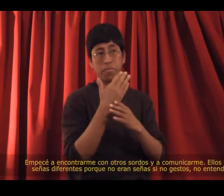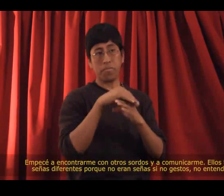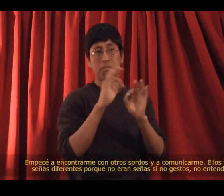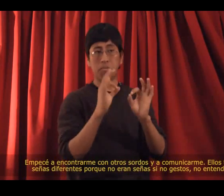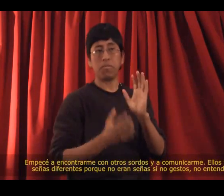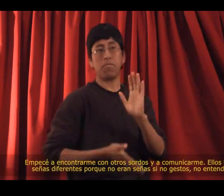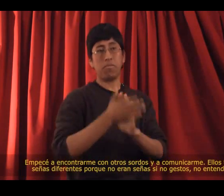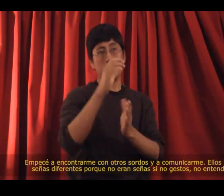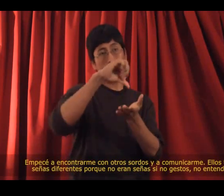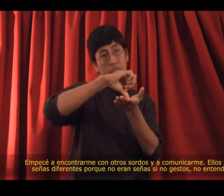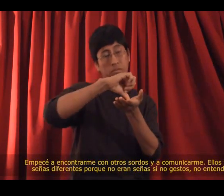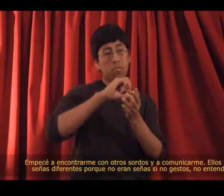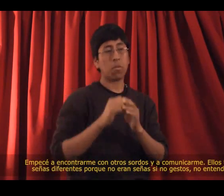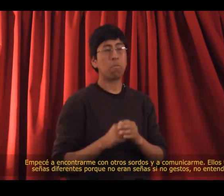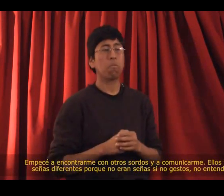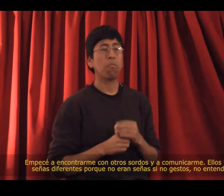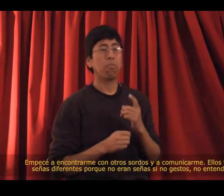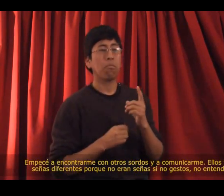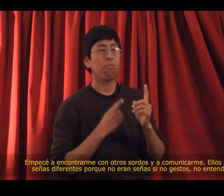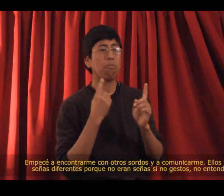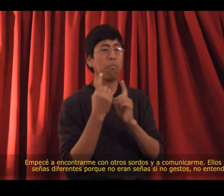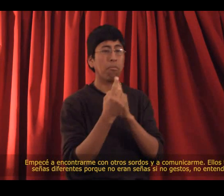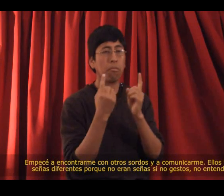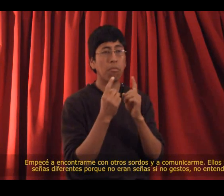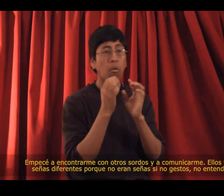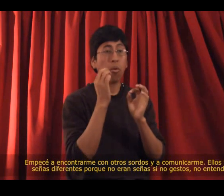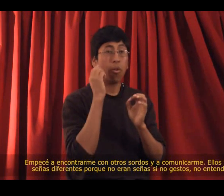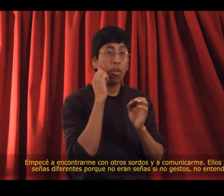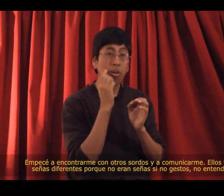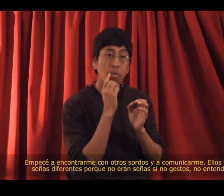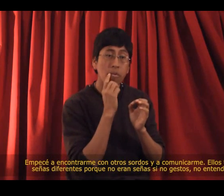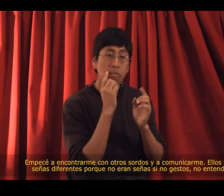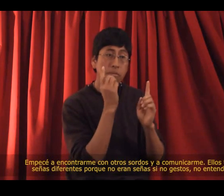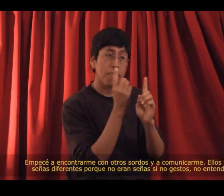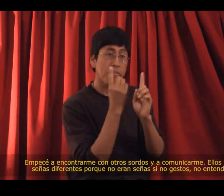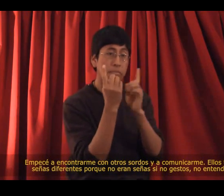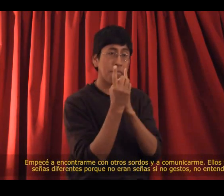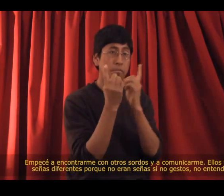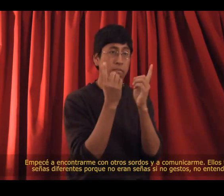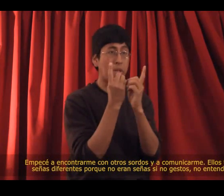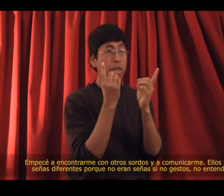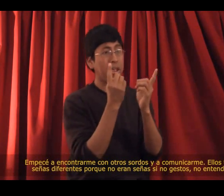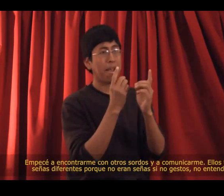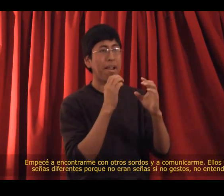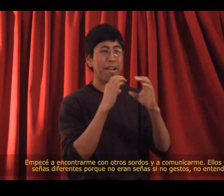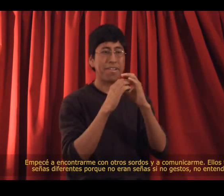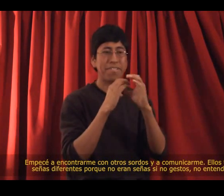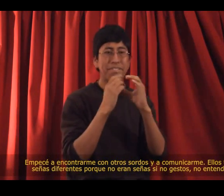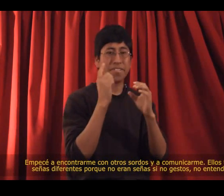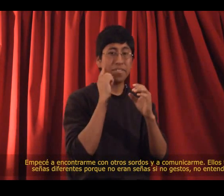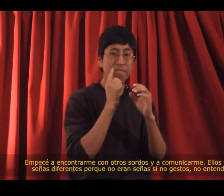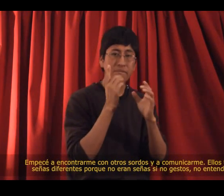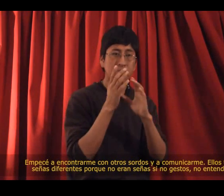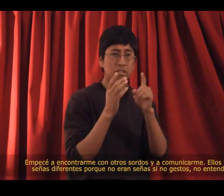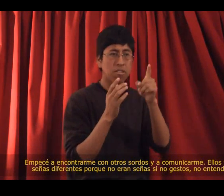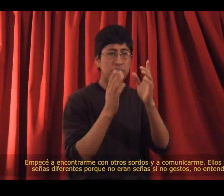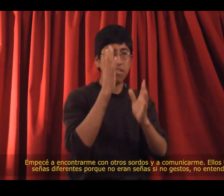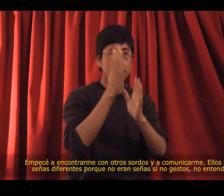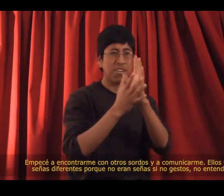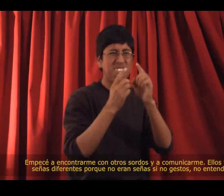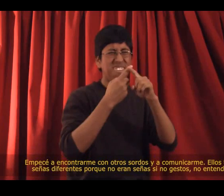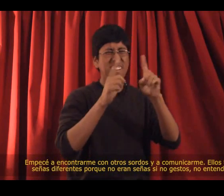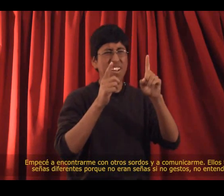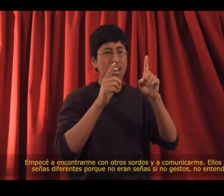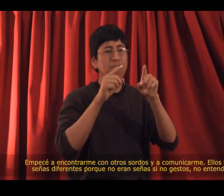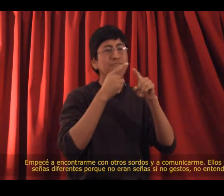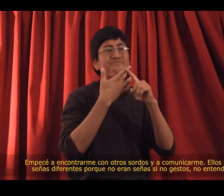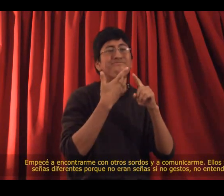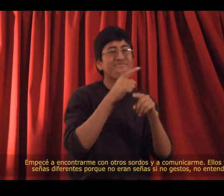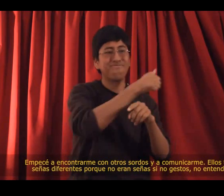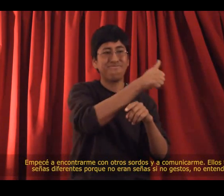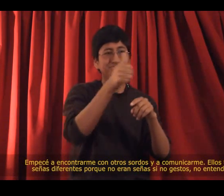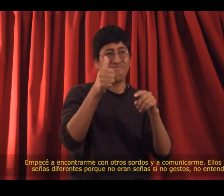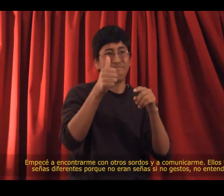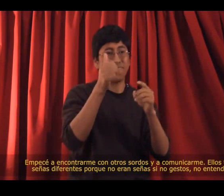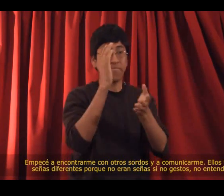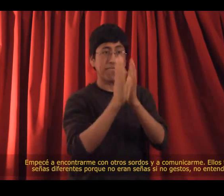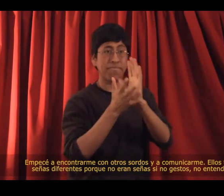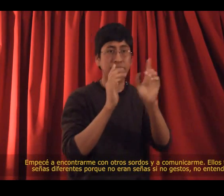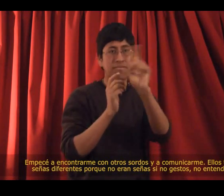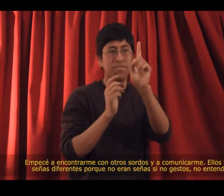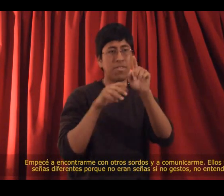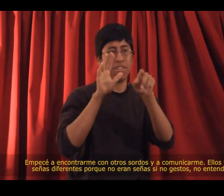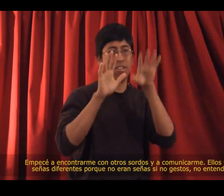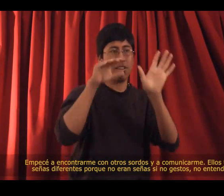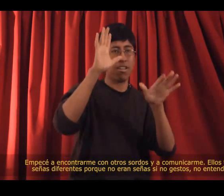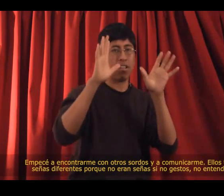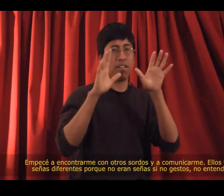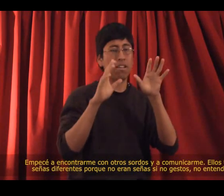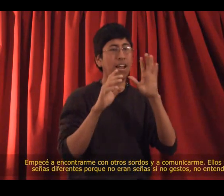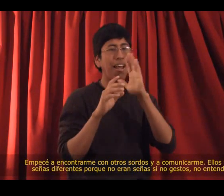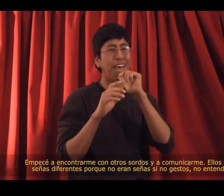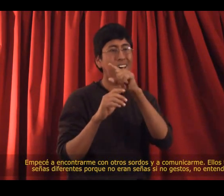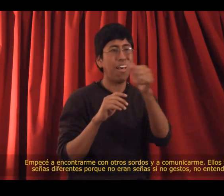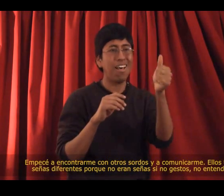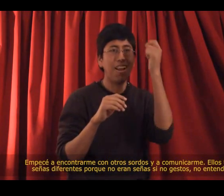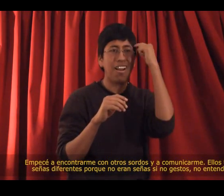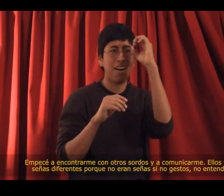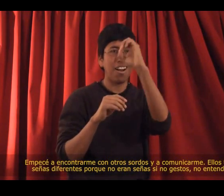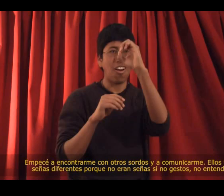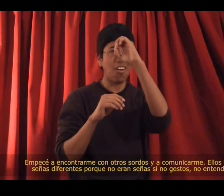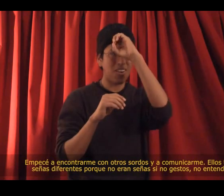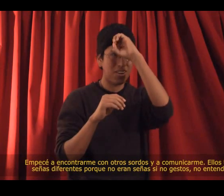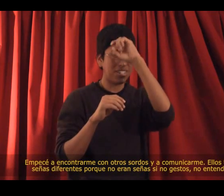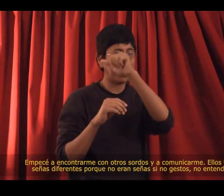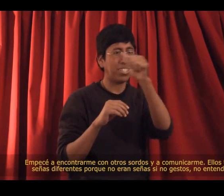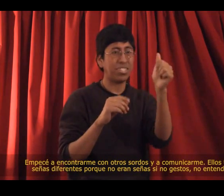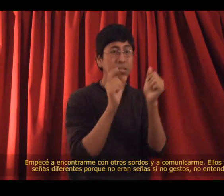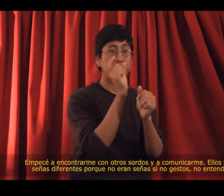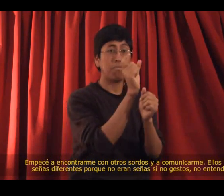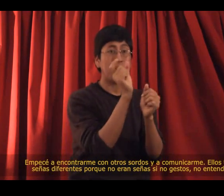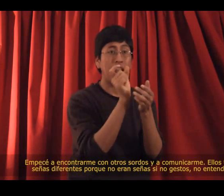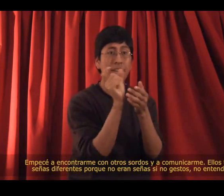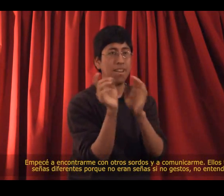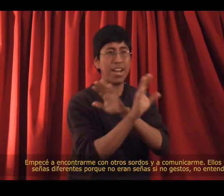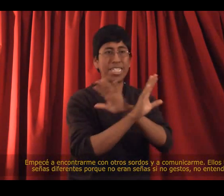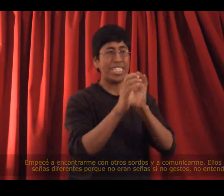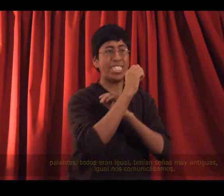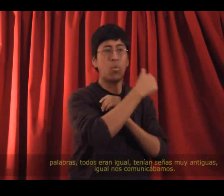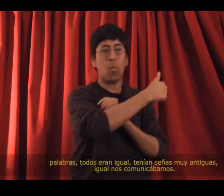I started to meet other deaf people and to communicate with them. Some deaf people could communicate only through gestures.